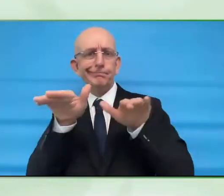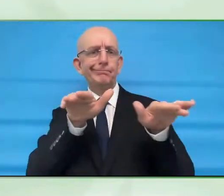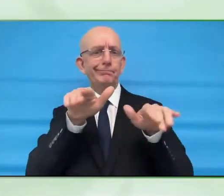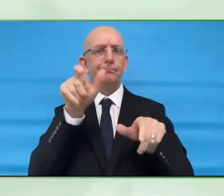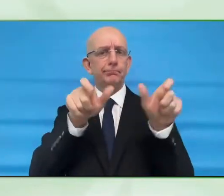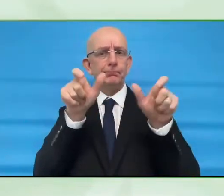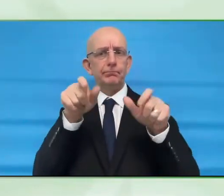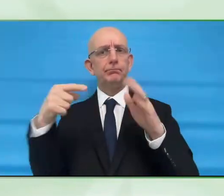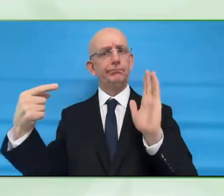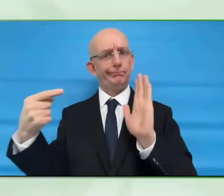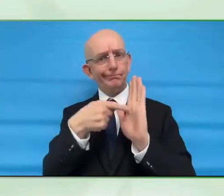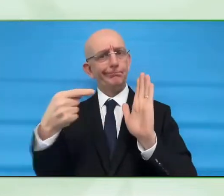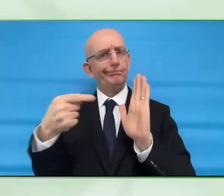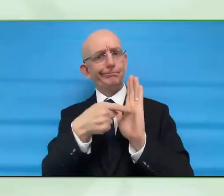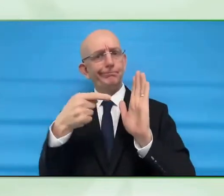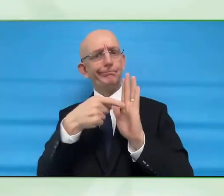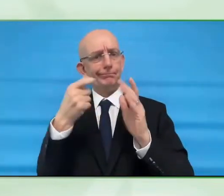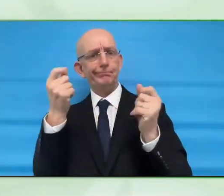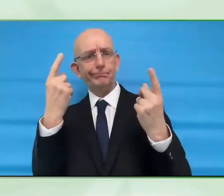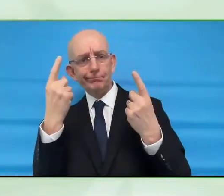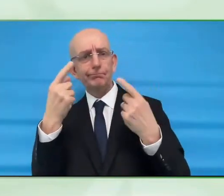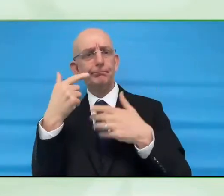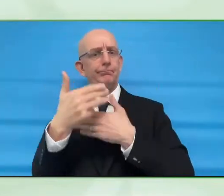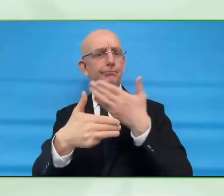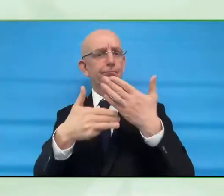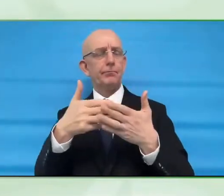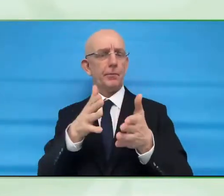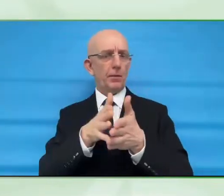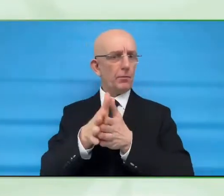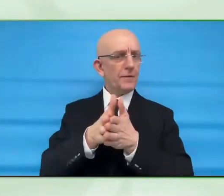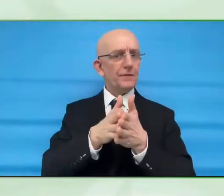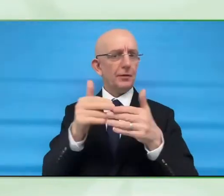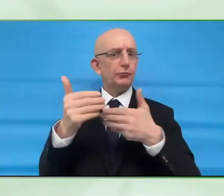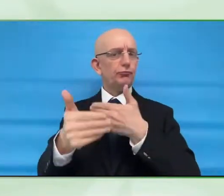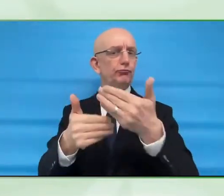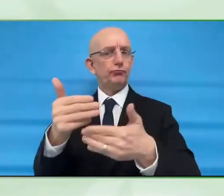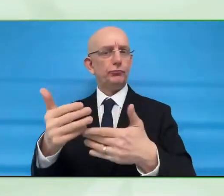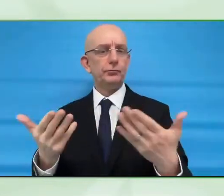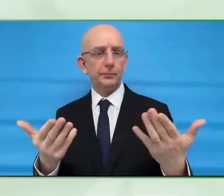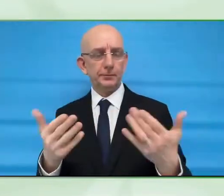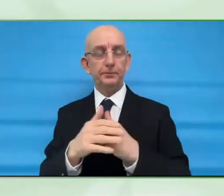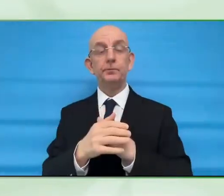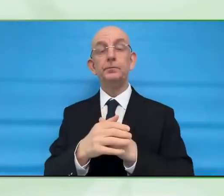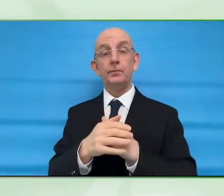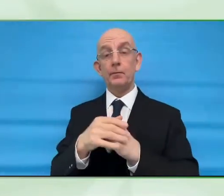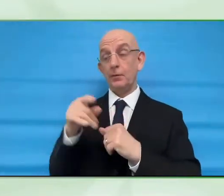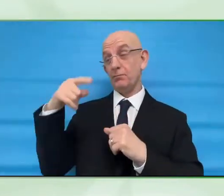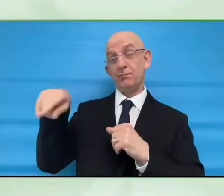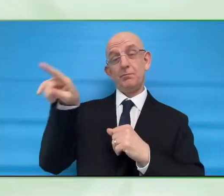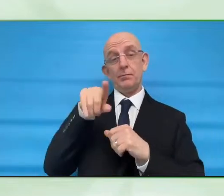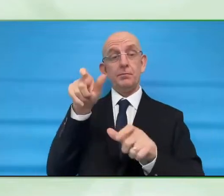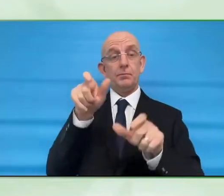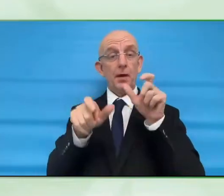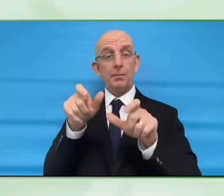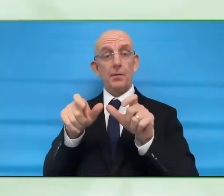Make things better. To show how important it is. All of us are going through trial and error to create a successful model, thank you so much.